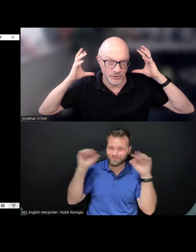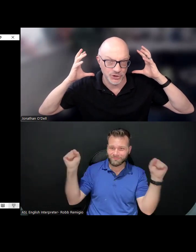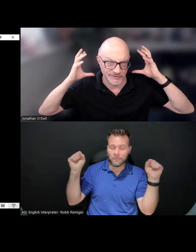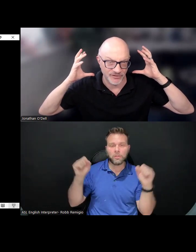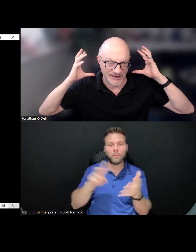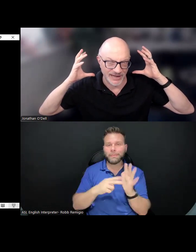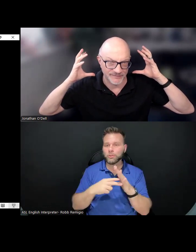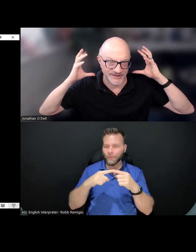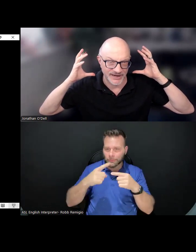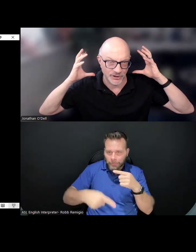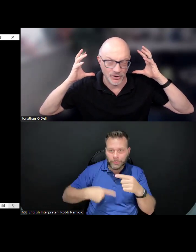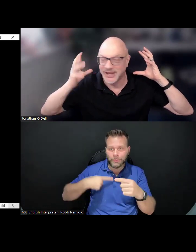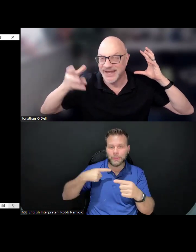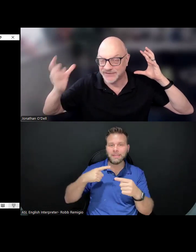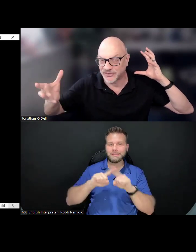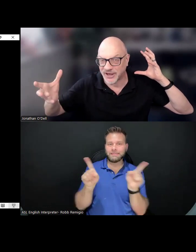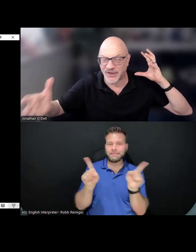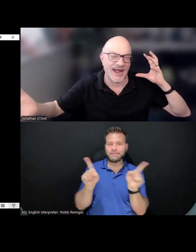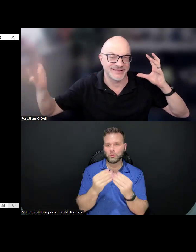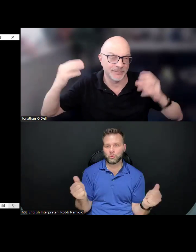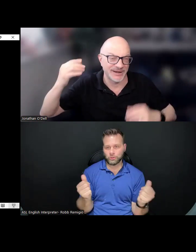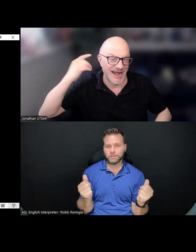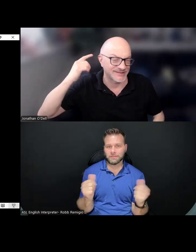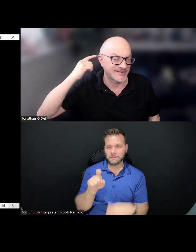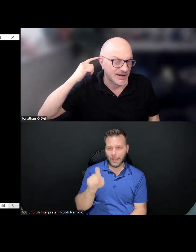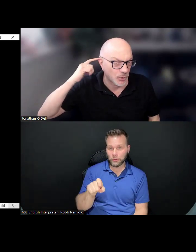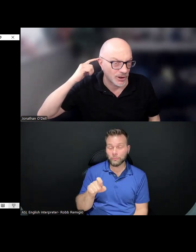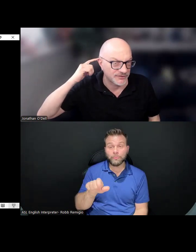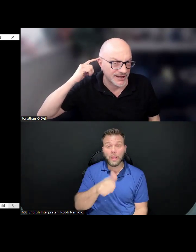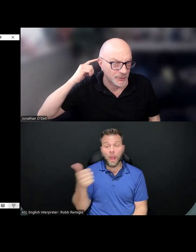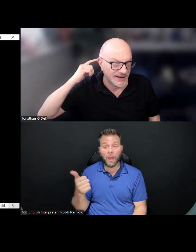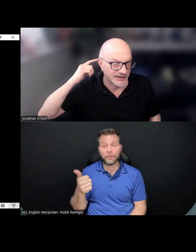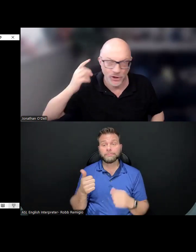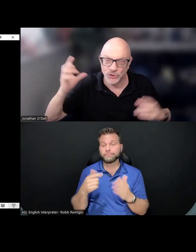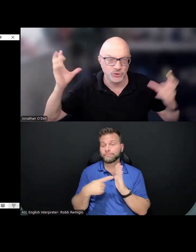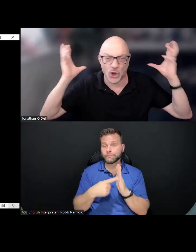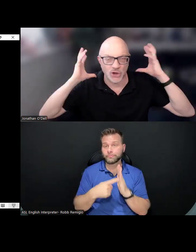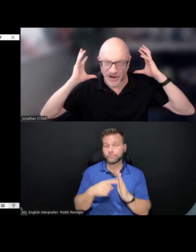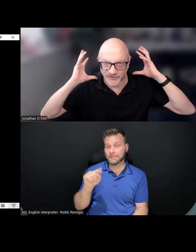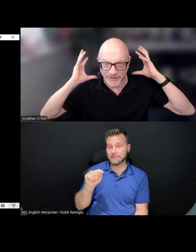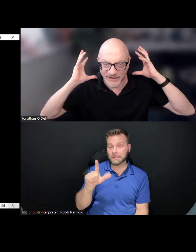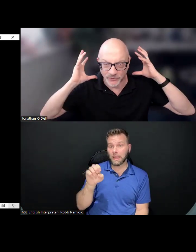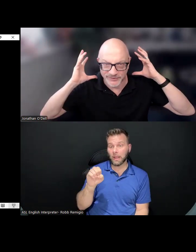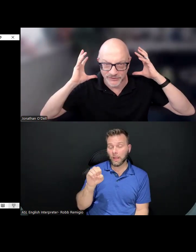So you have to find different solutions for that kind of scenario. has a telecoil in their hearing